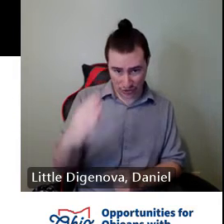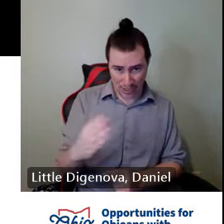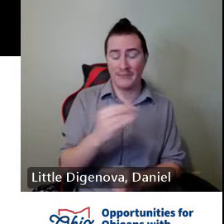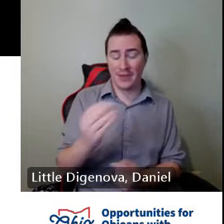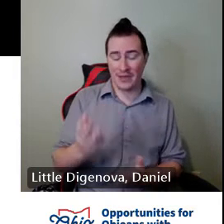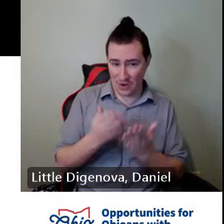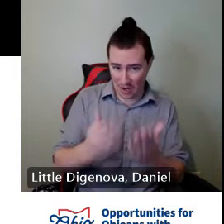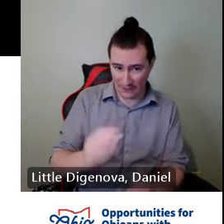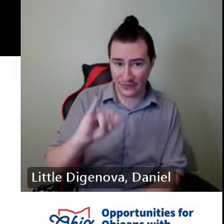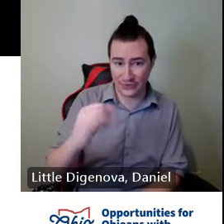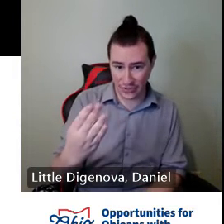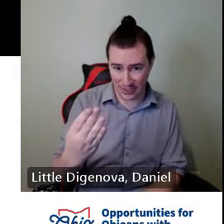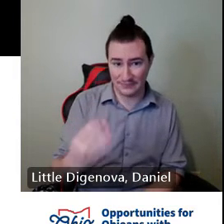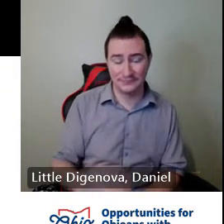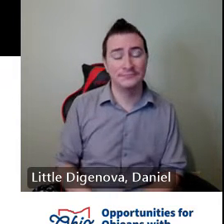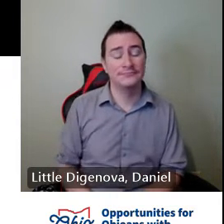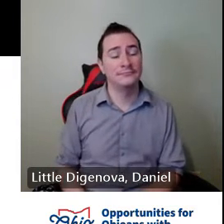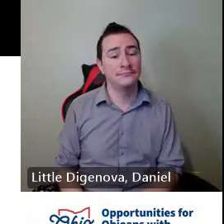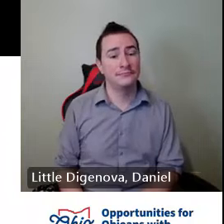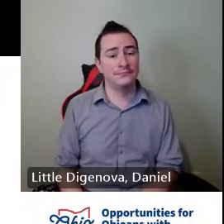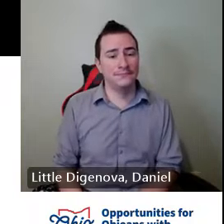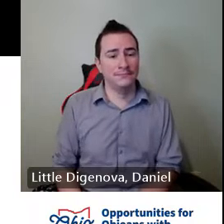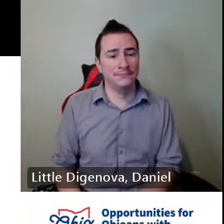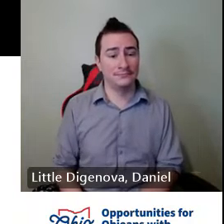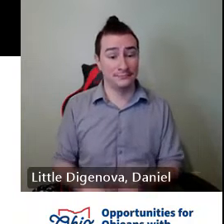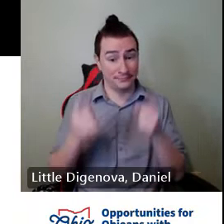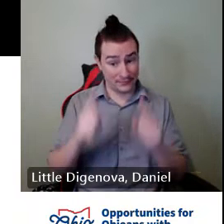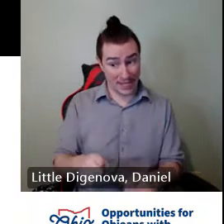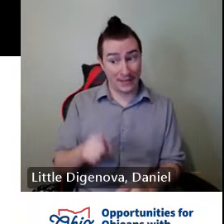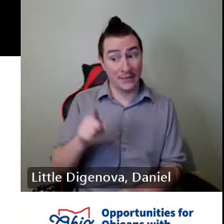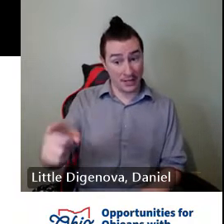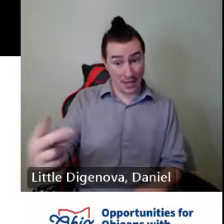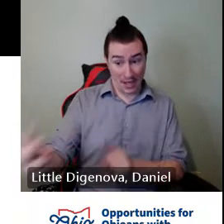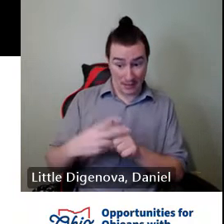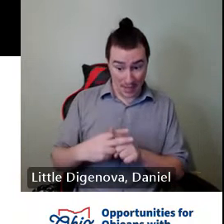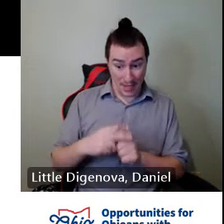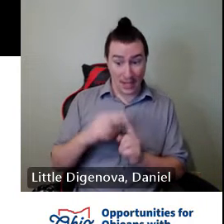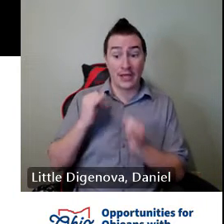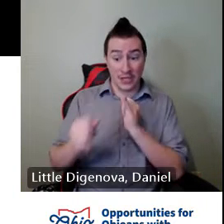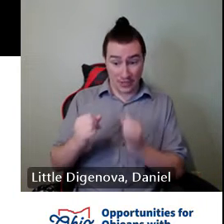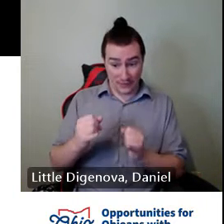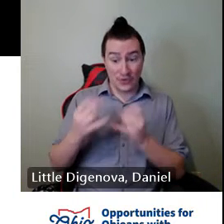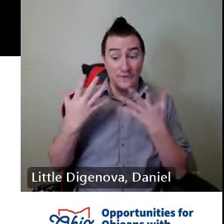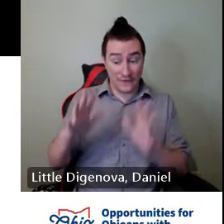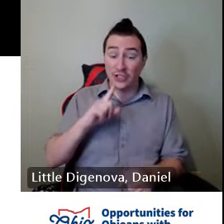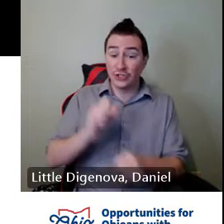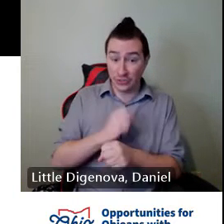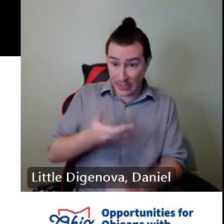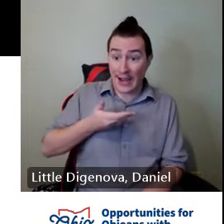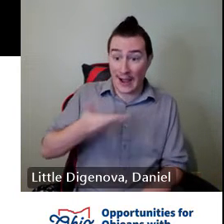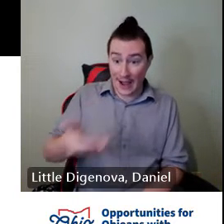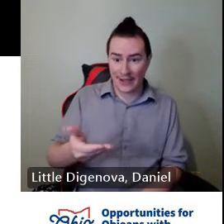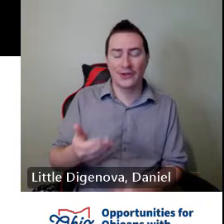Once a candidate becomes an employee, then employers generally are no longer permitted to ask disability